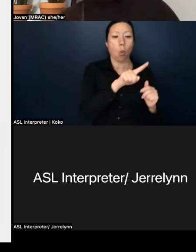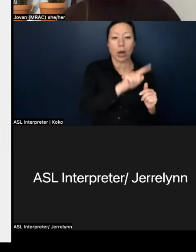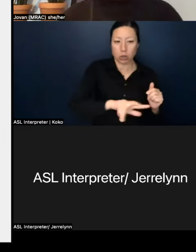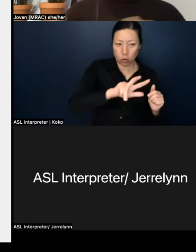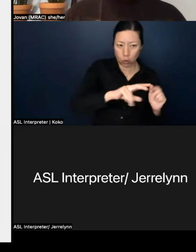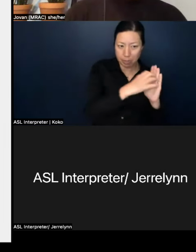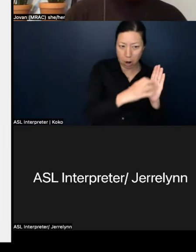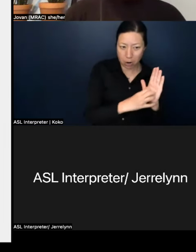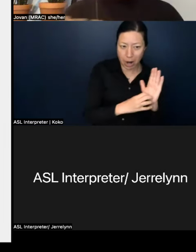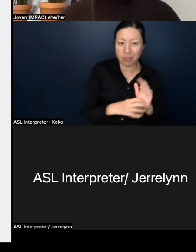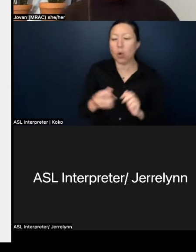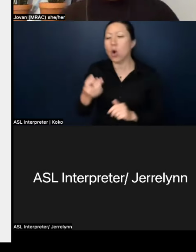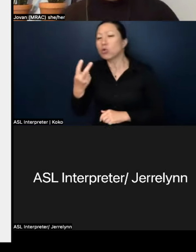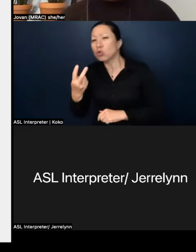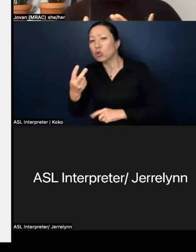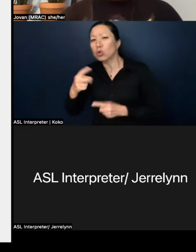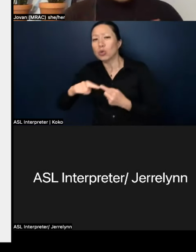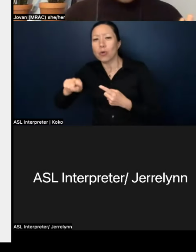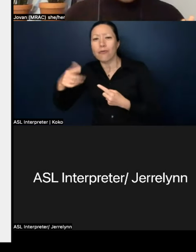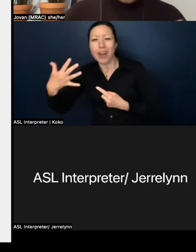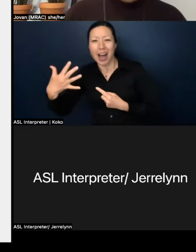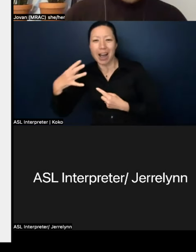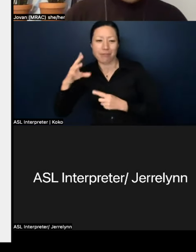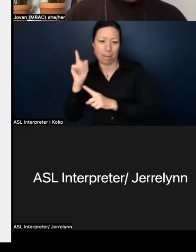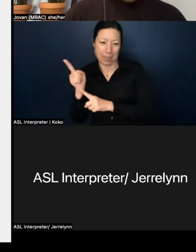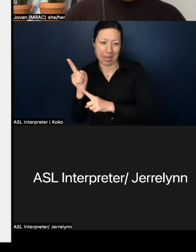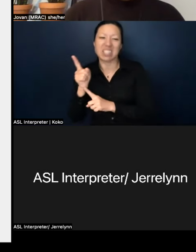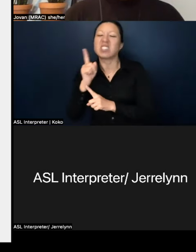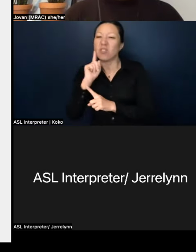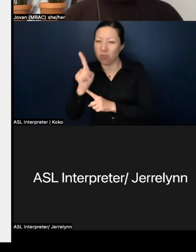If you go over or under, that is totally okay, all right?